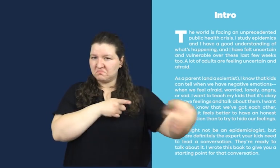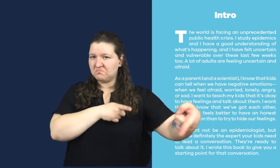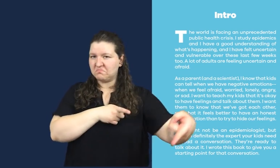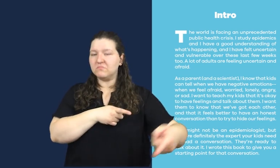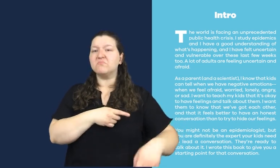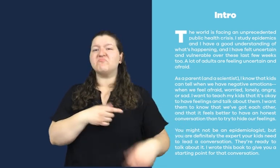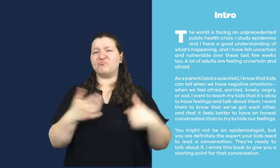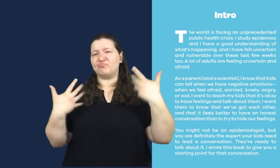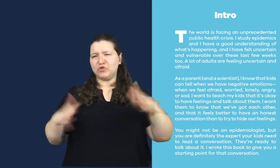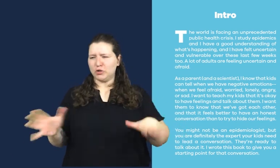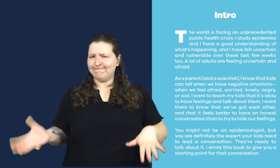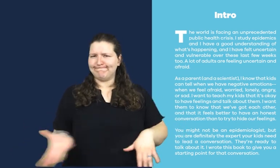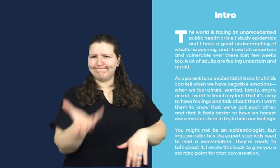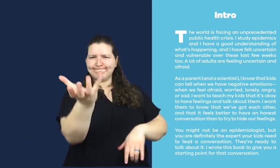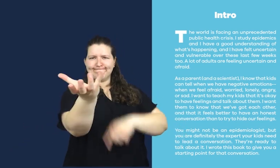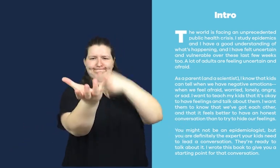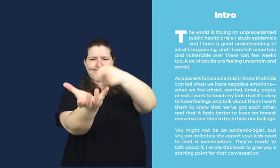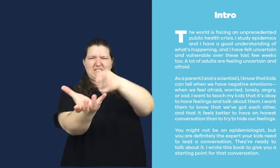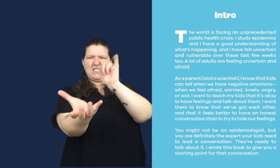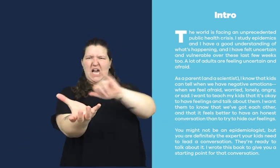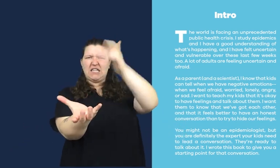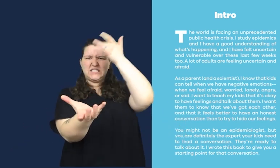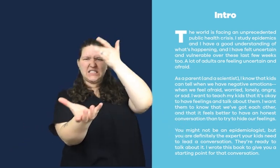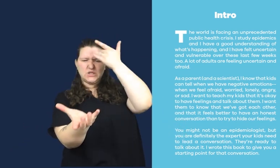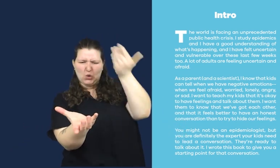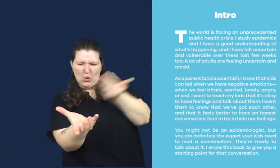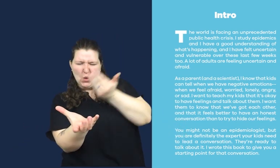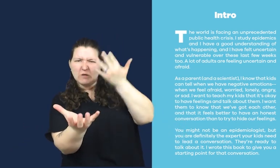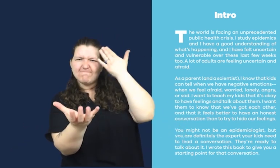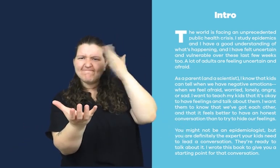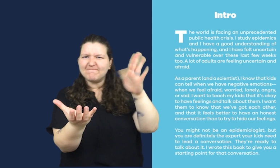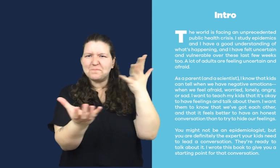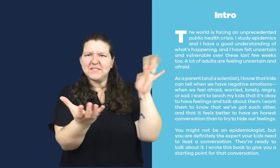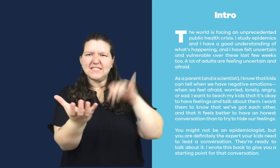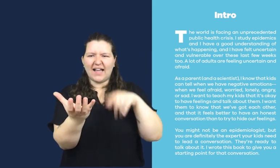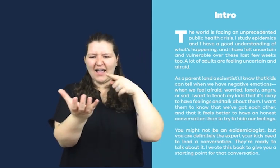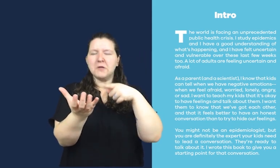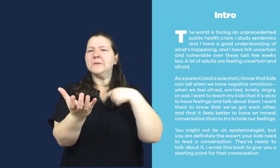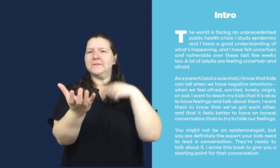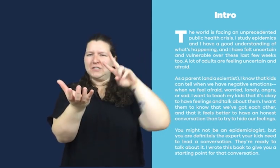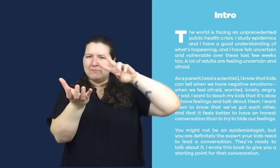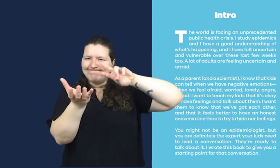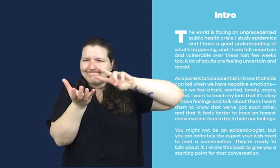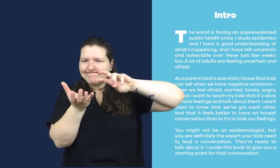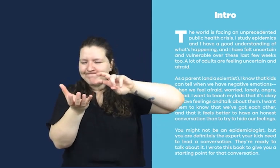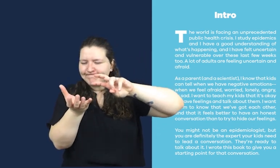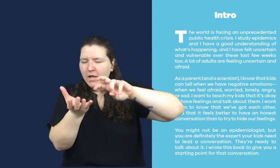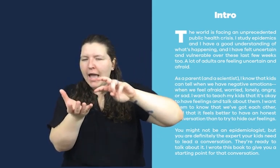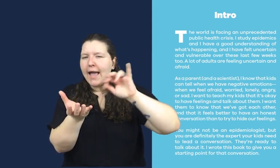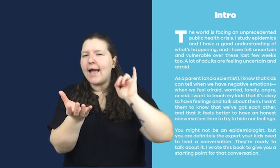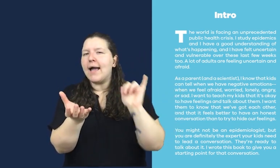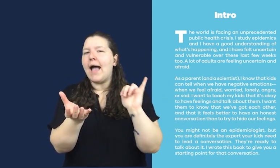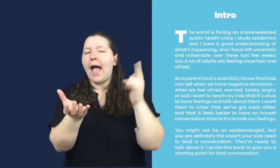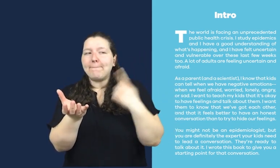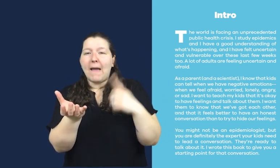I study epidemics and I have a good understanding of what's happening,